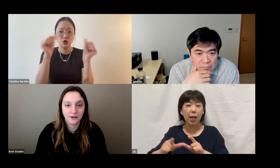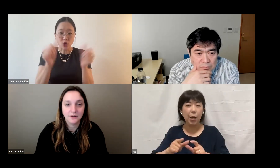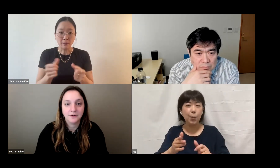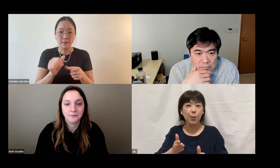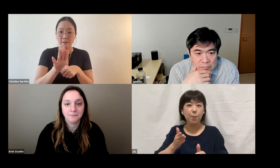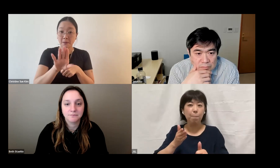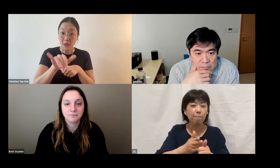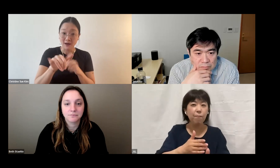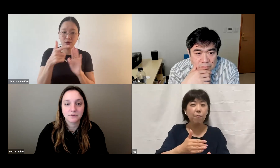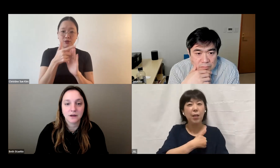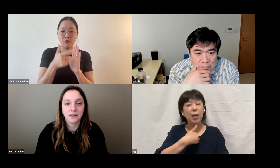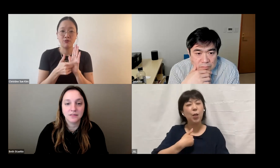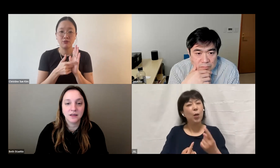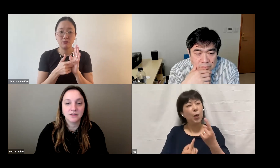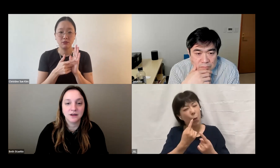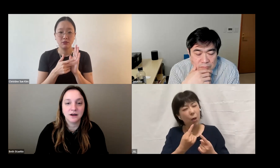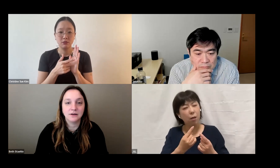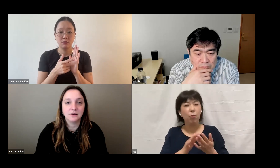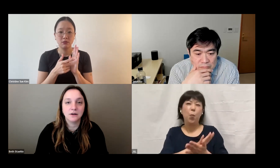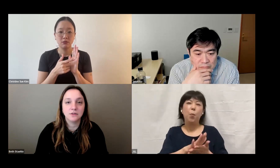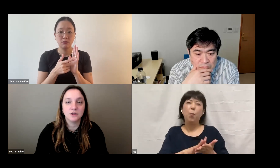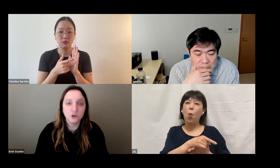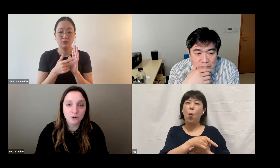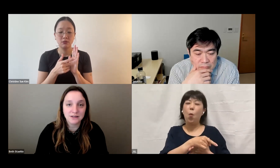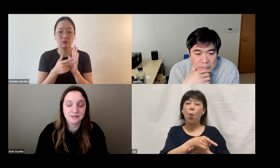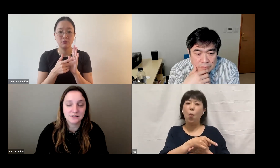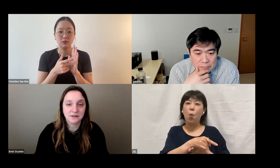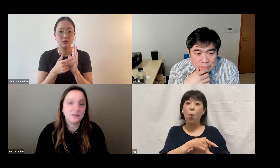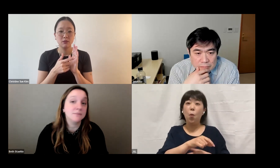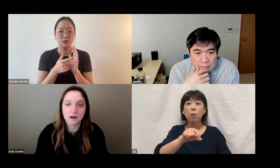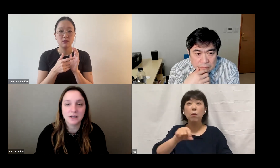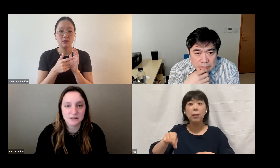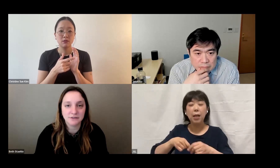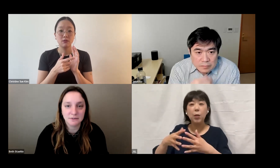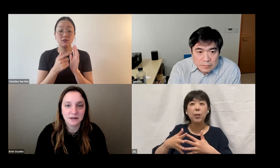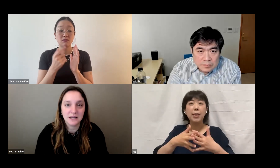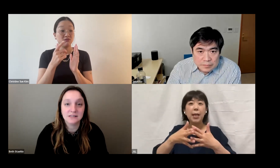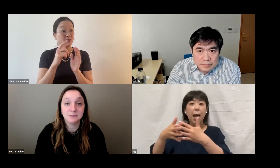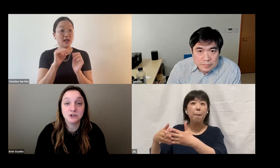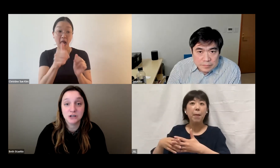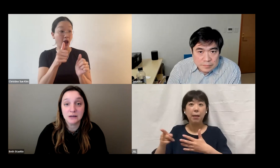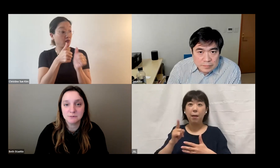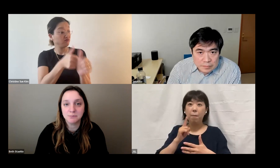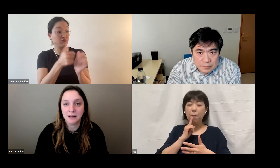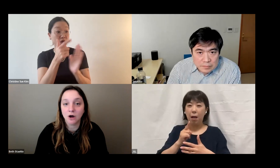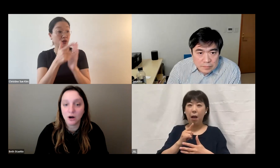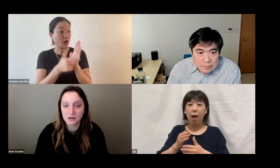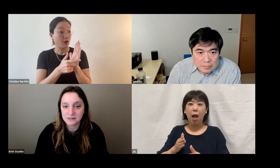But I think that the U.S., the American deaf community, has been shaped by laws.